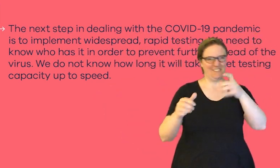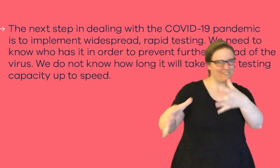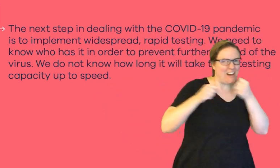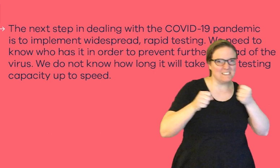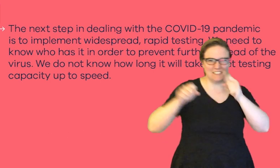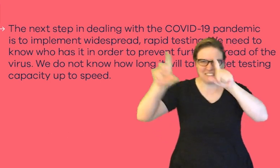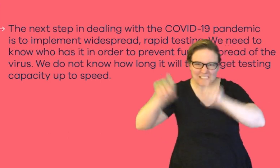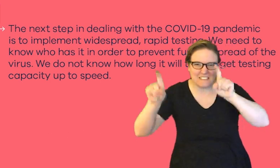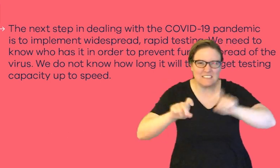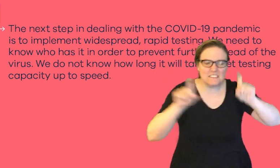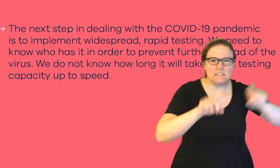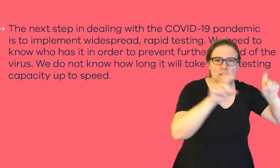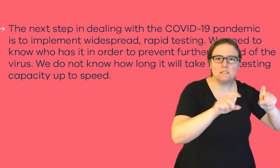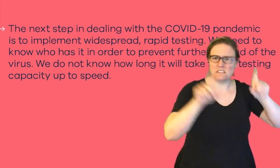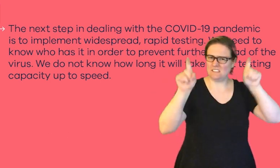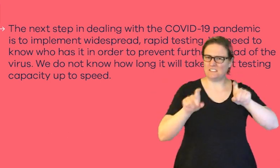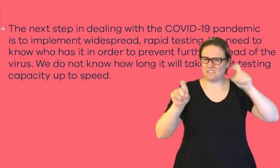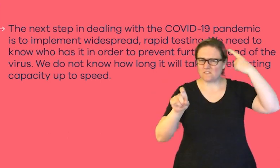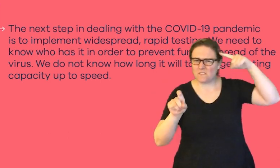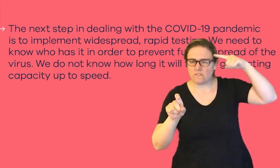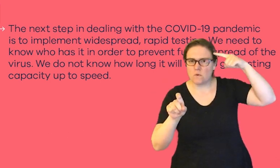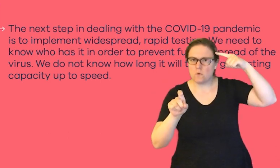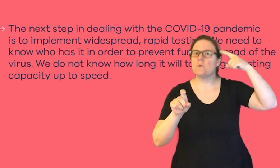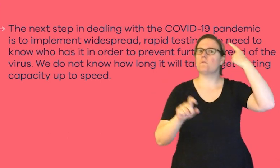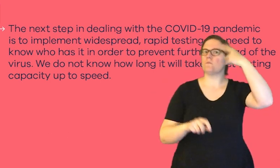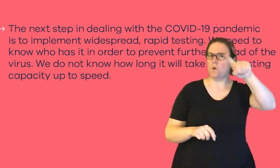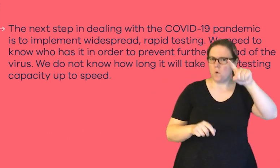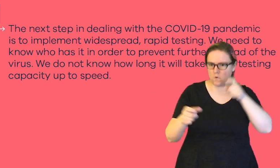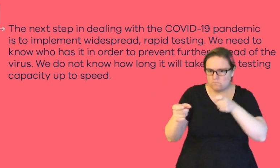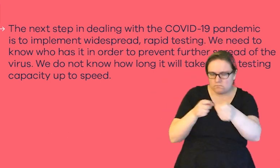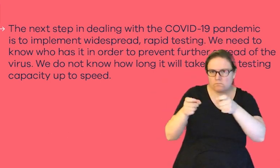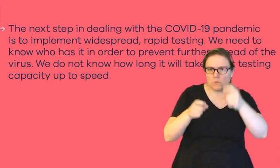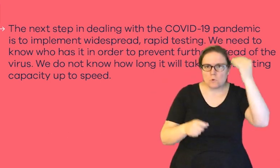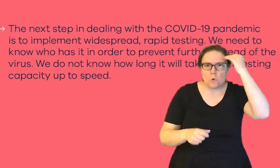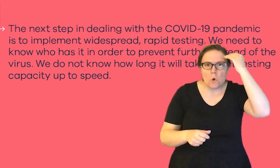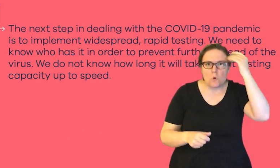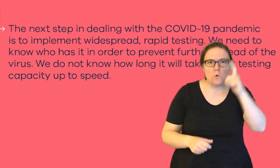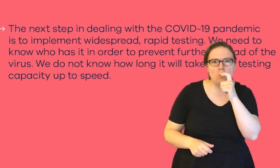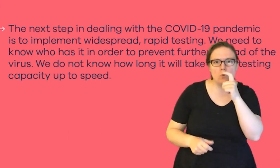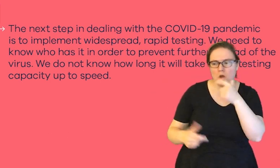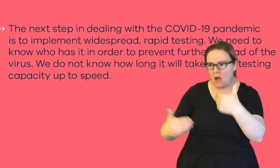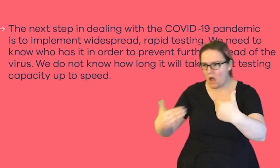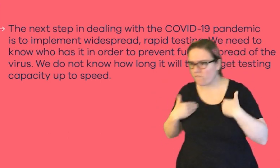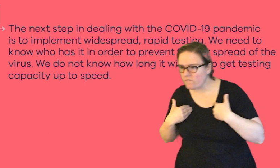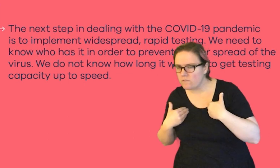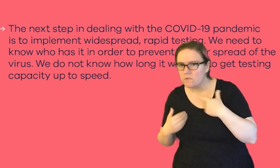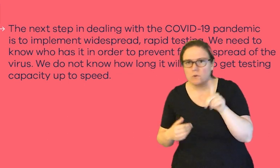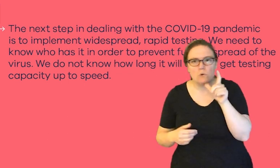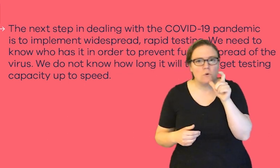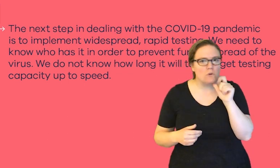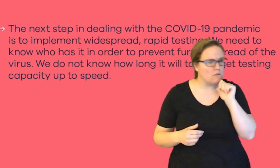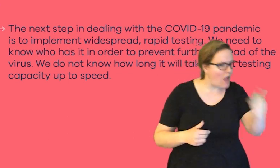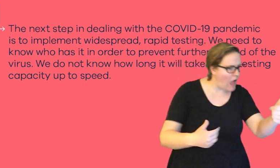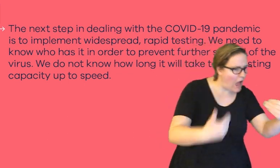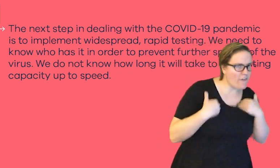is to implement widespread, rapid testing we need to know who has it in order to